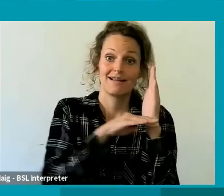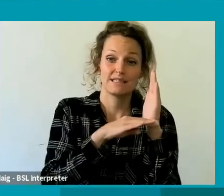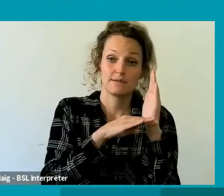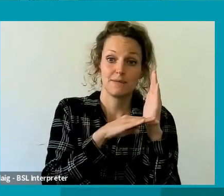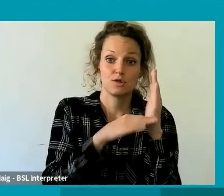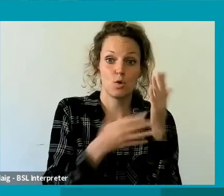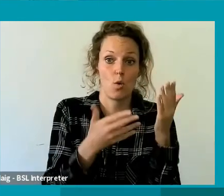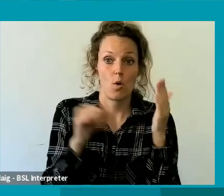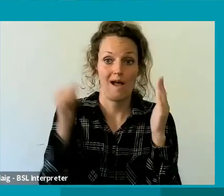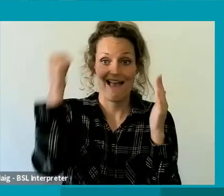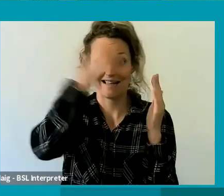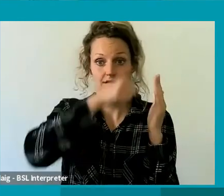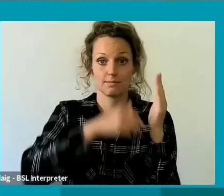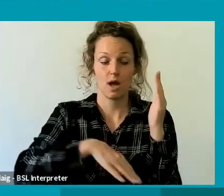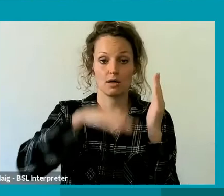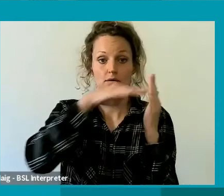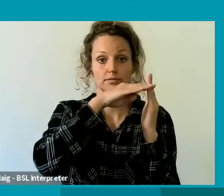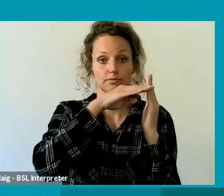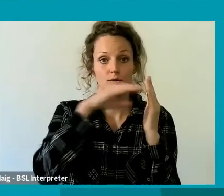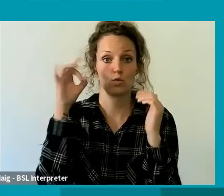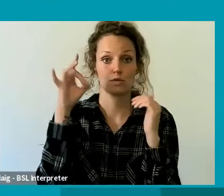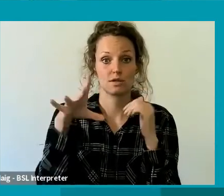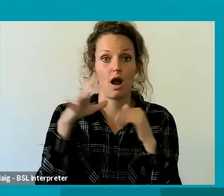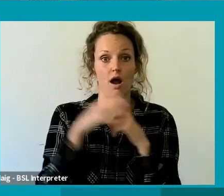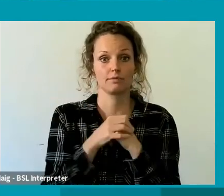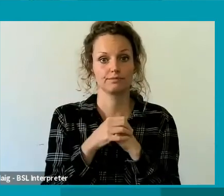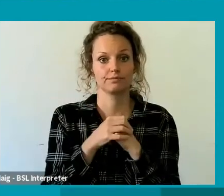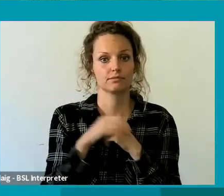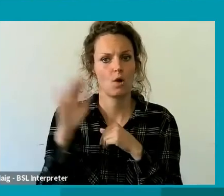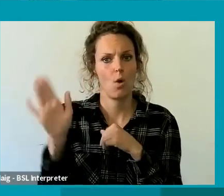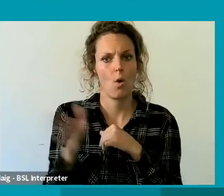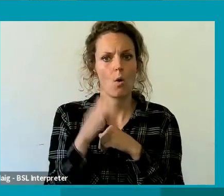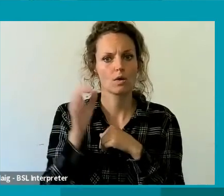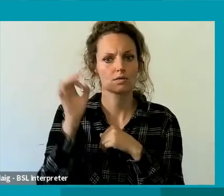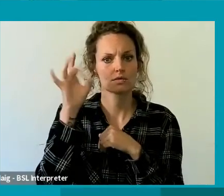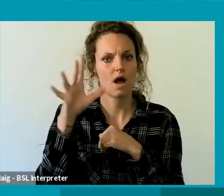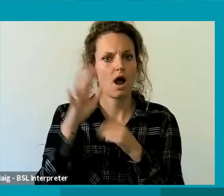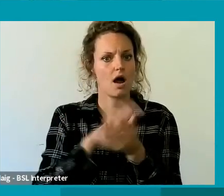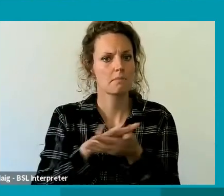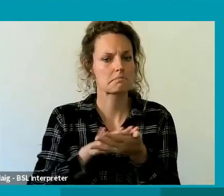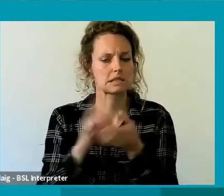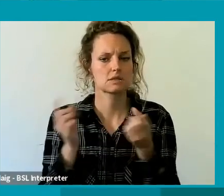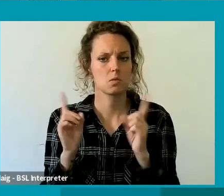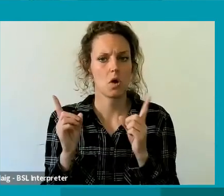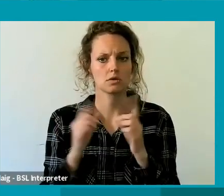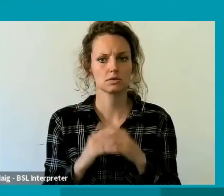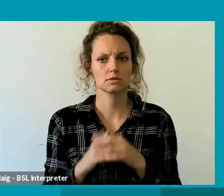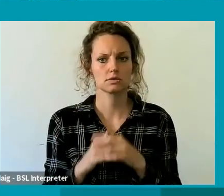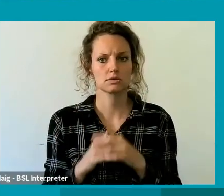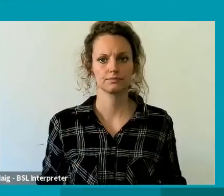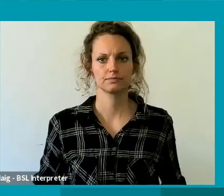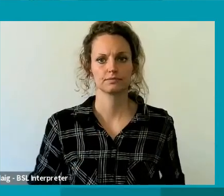in order for you to be an all star, ie. have a fabulous amazing profile that